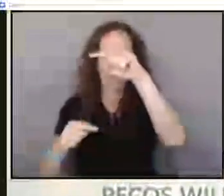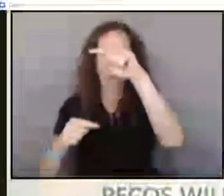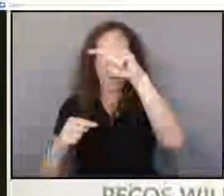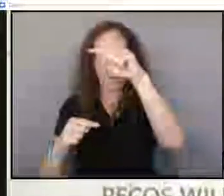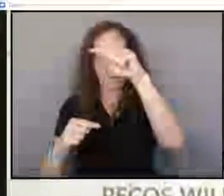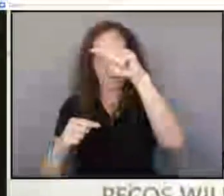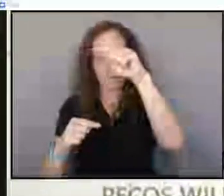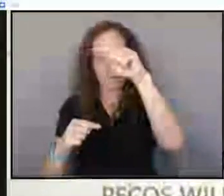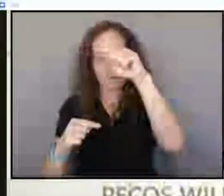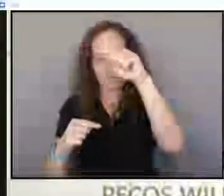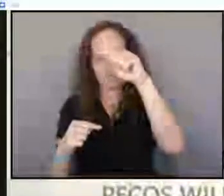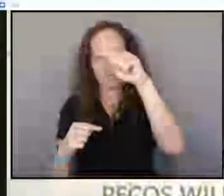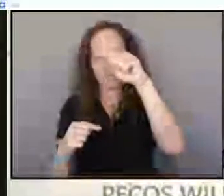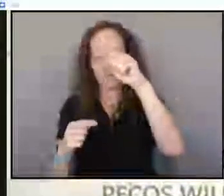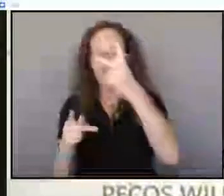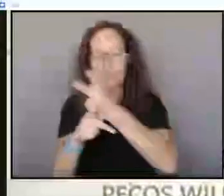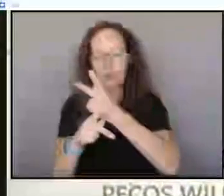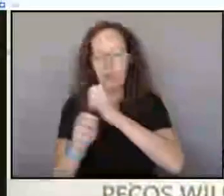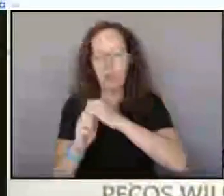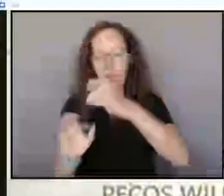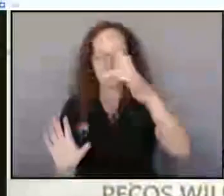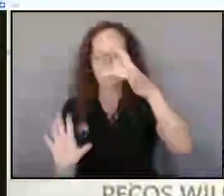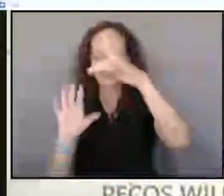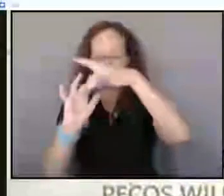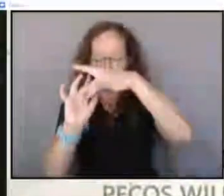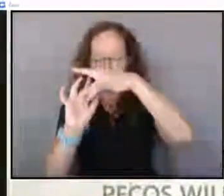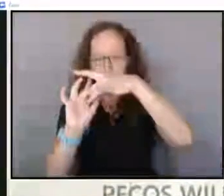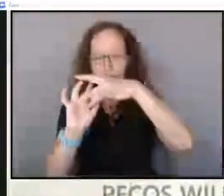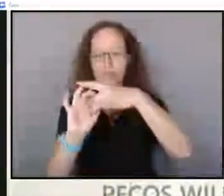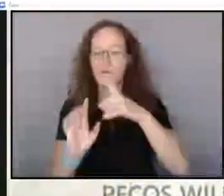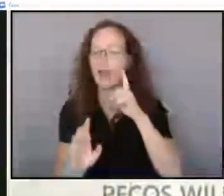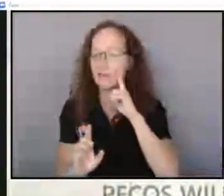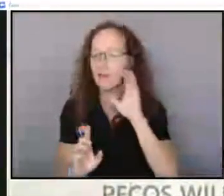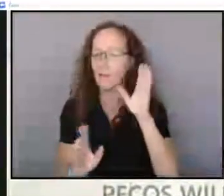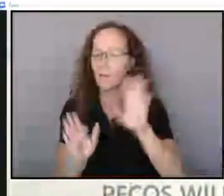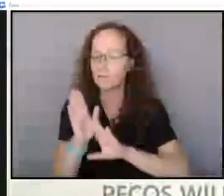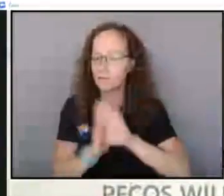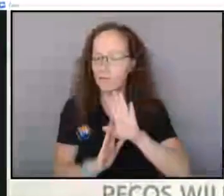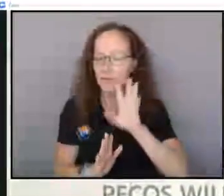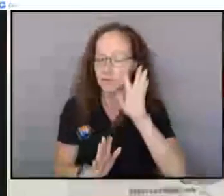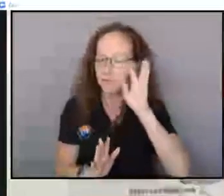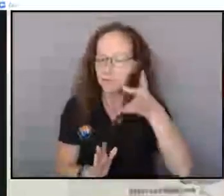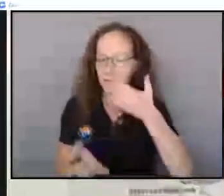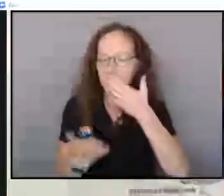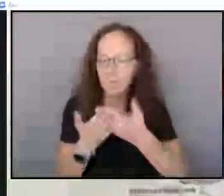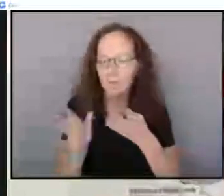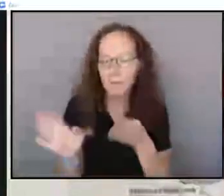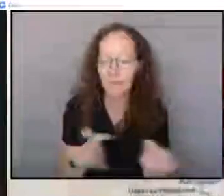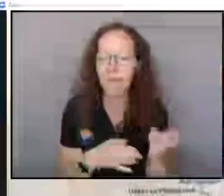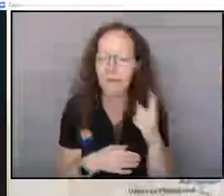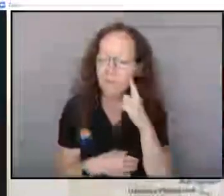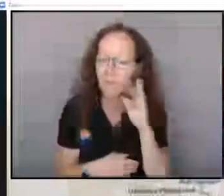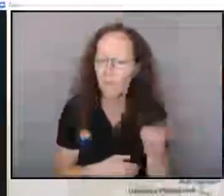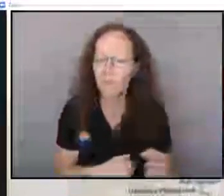I THINK WE ARE GOING TO COMING UP WITH A REALLY GOOD PLAN FOR THAT. I WANT TO BRING IN THE WEATHER A LITTLE BIT WE ARE